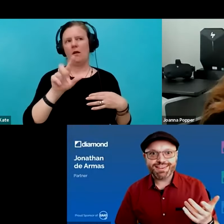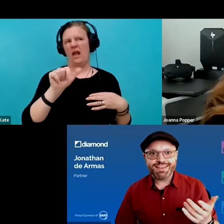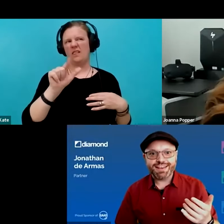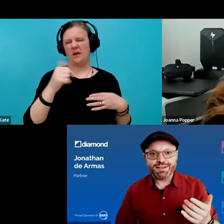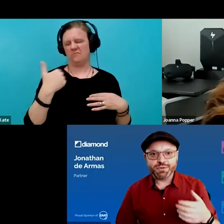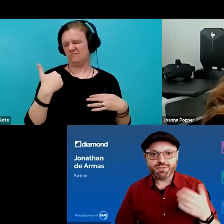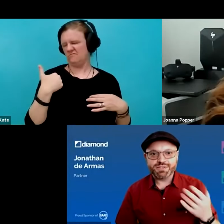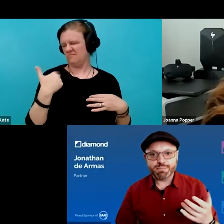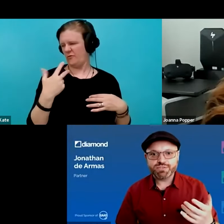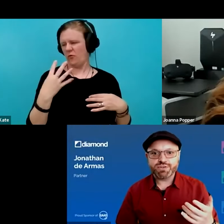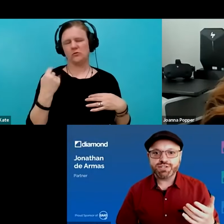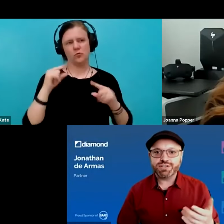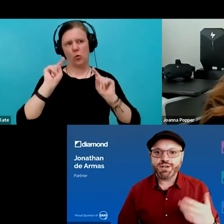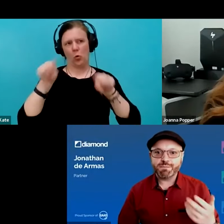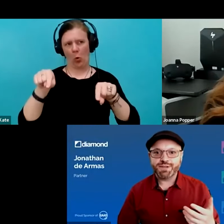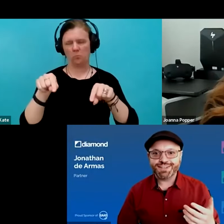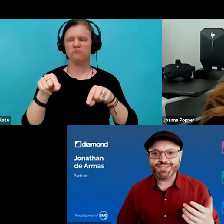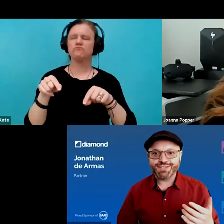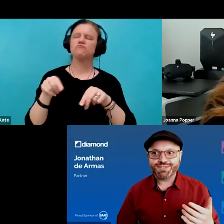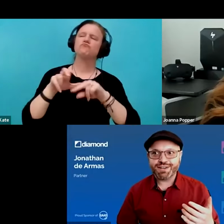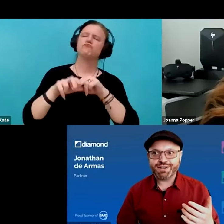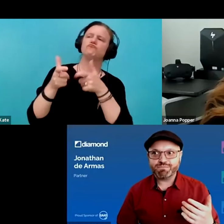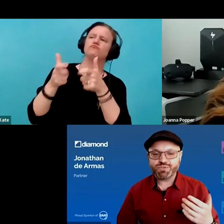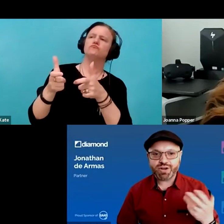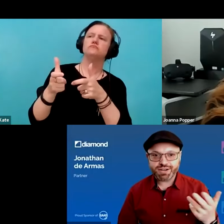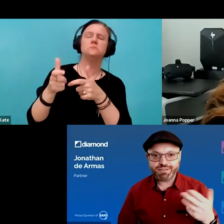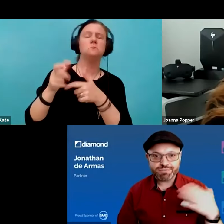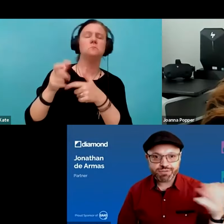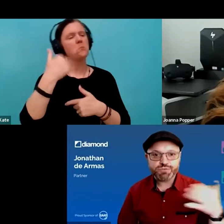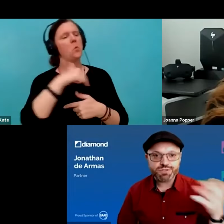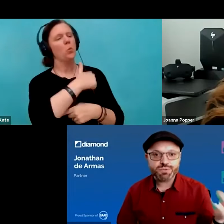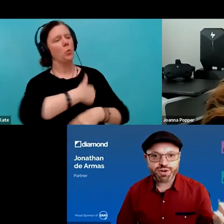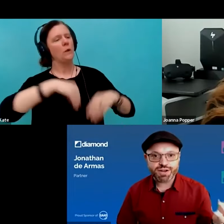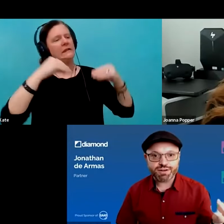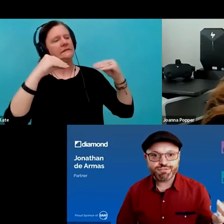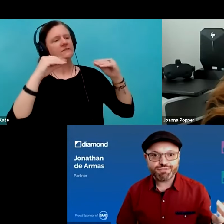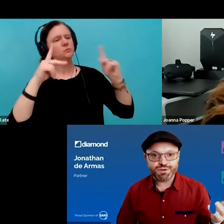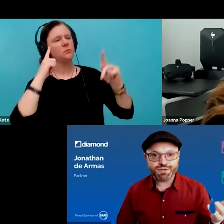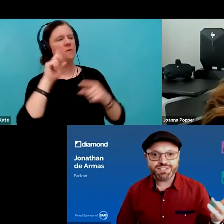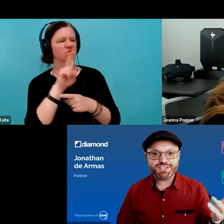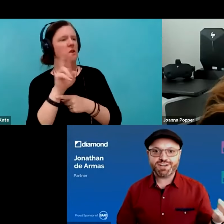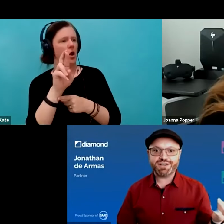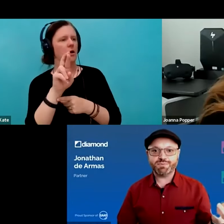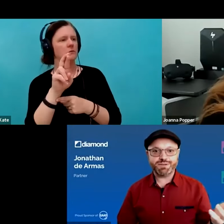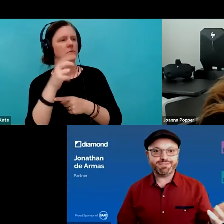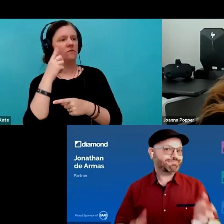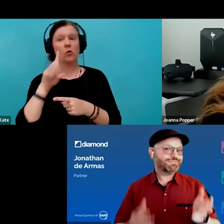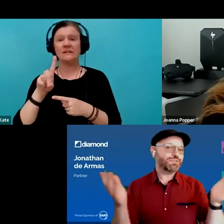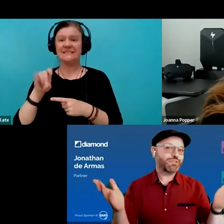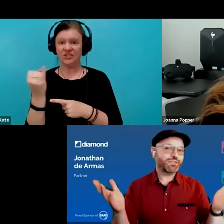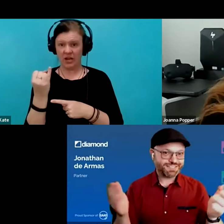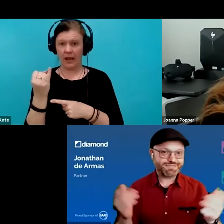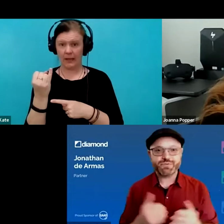Jonathan de Armas: And there was a demonstration, a company that does Jonathan de Armas: Training virtual training for DJ equipment, of all things,